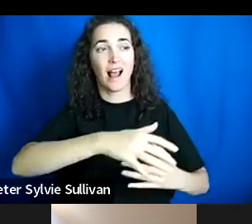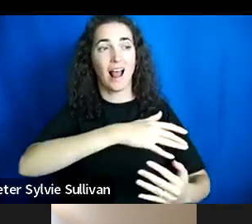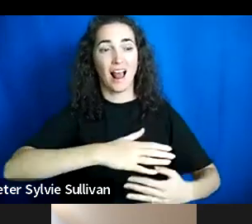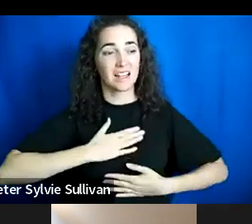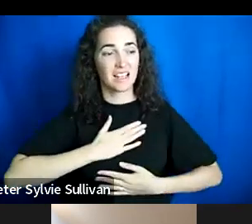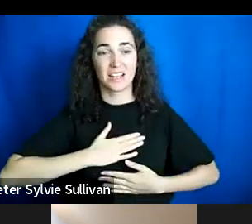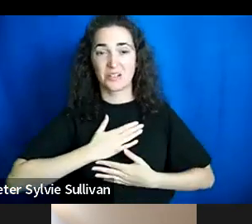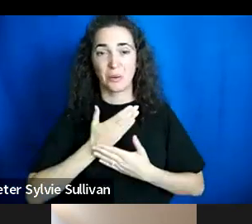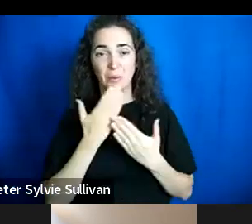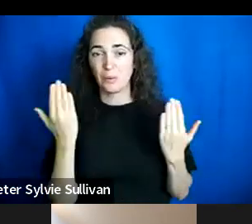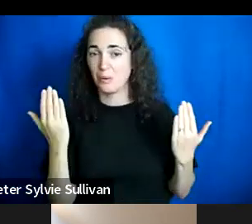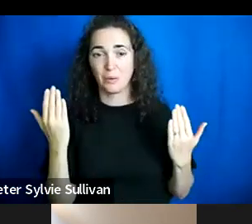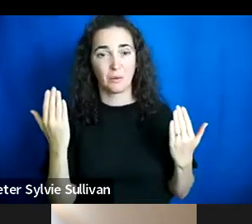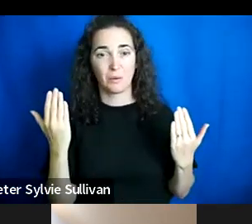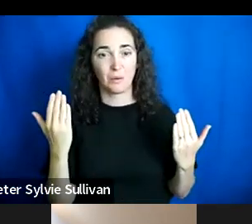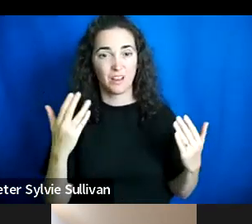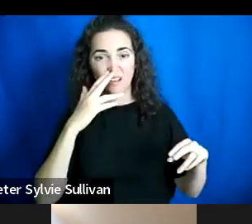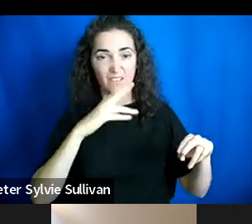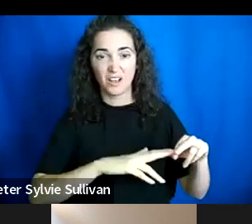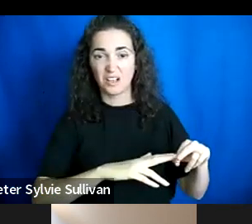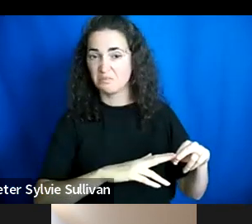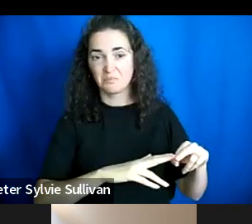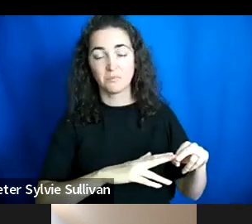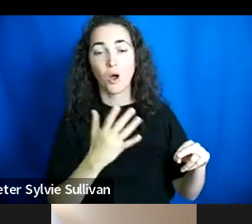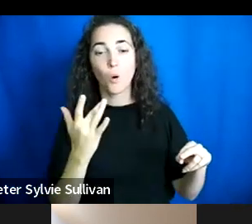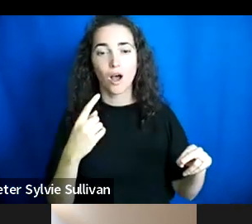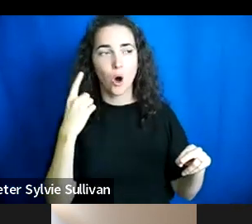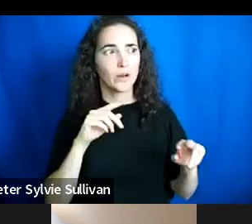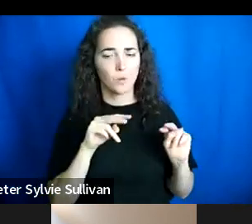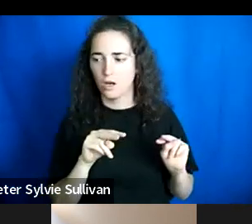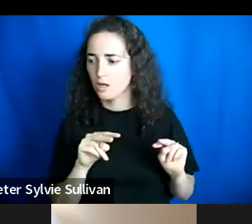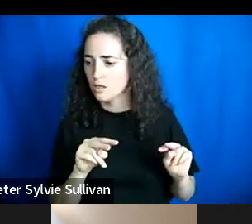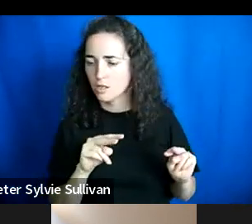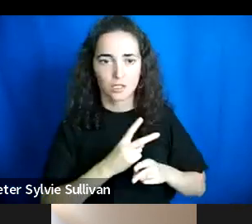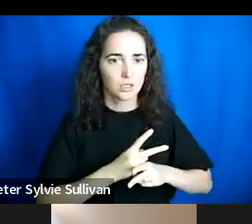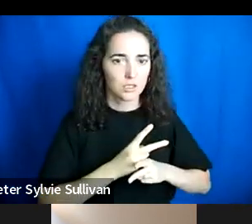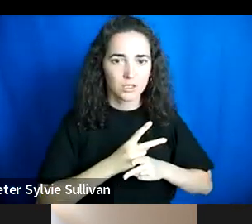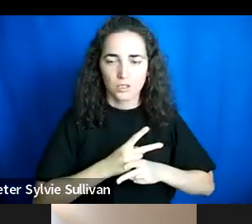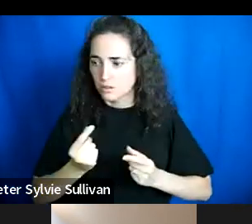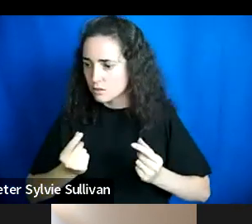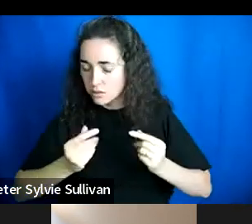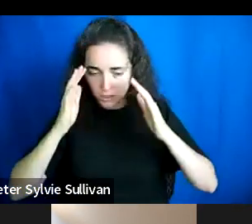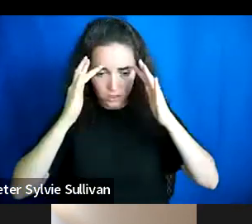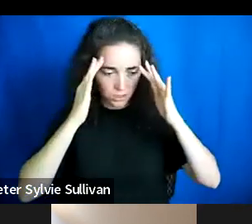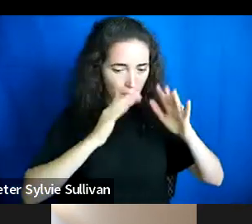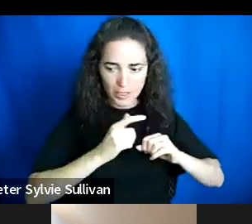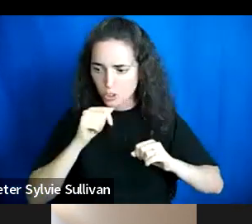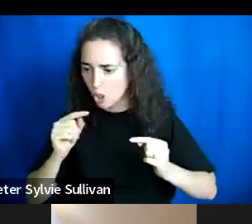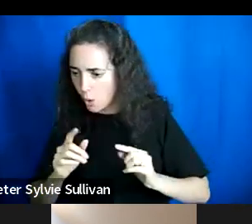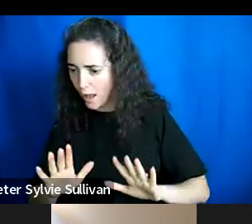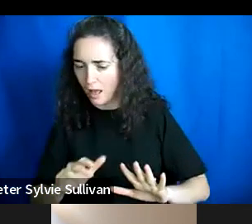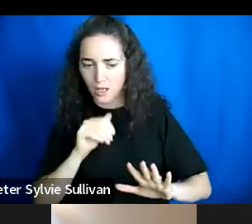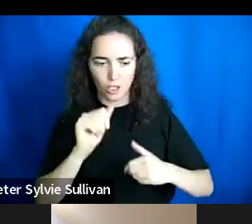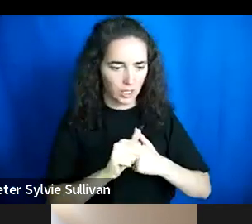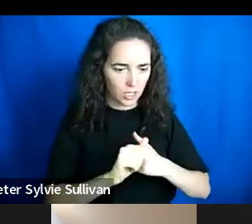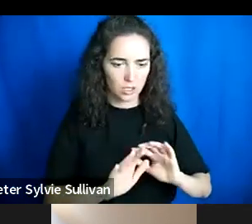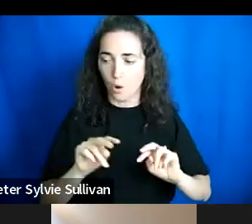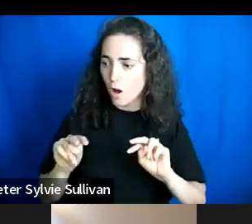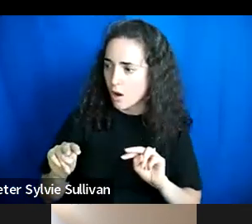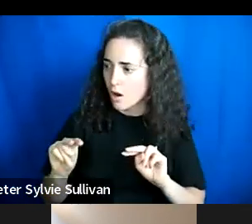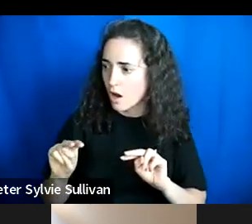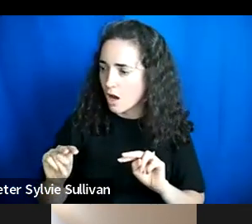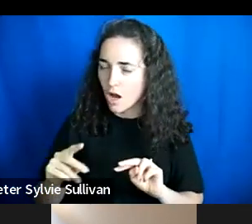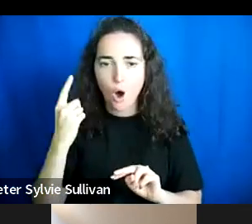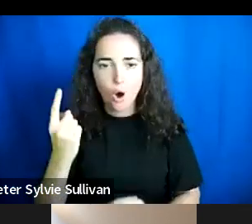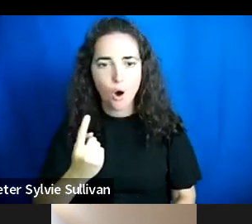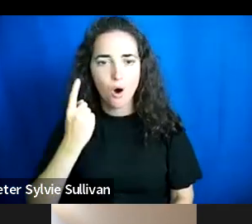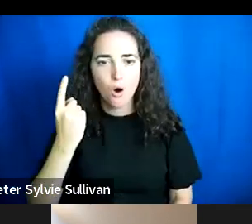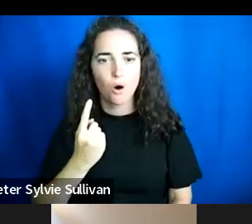And it made the holidays not fun because you're constantly on your toes having to watch and make sure he's not putting himself in in in harm's way.